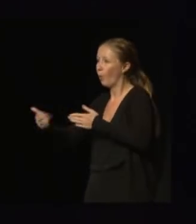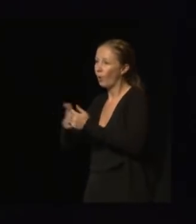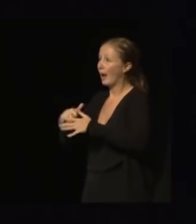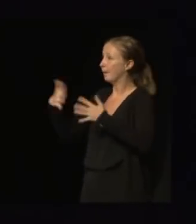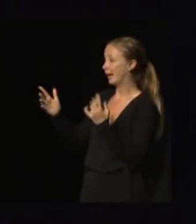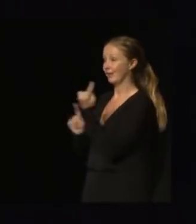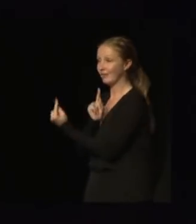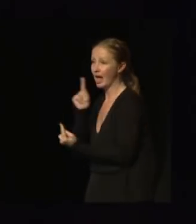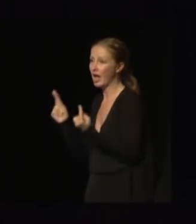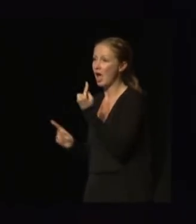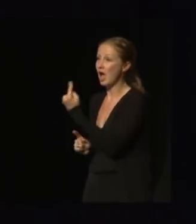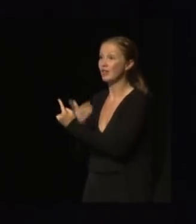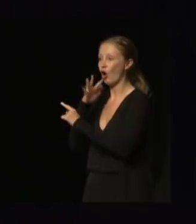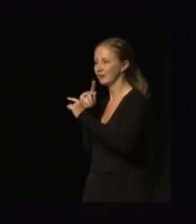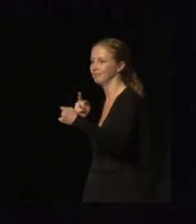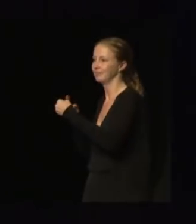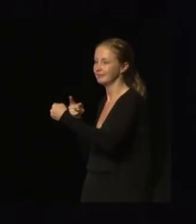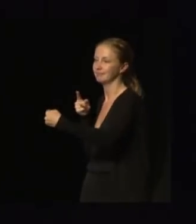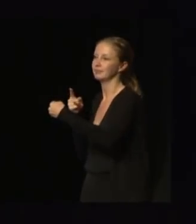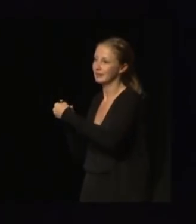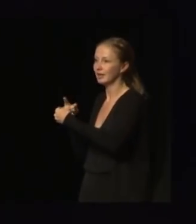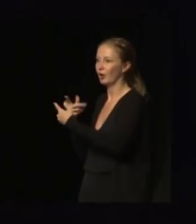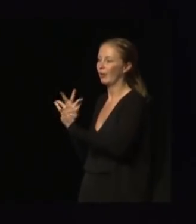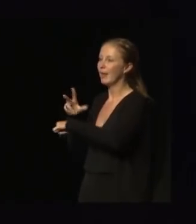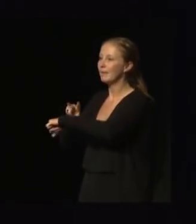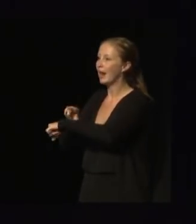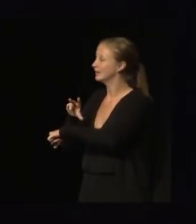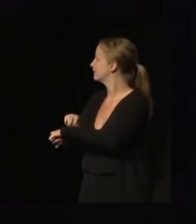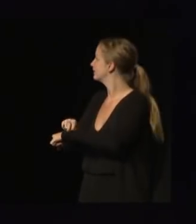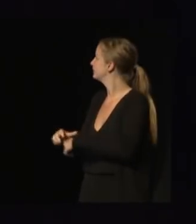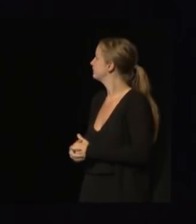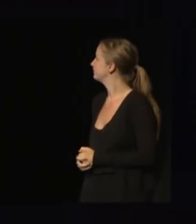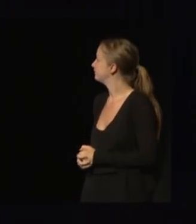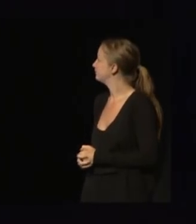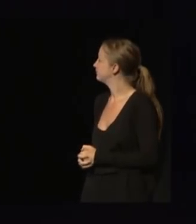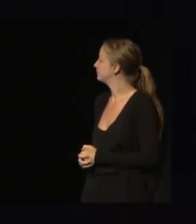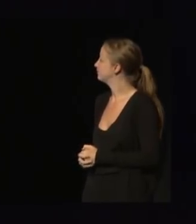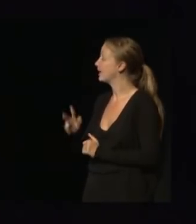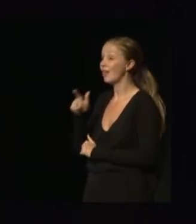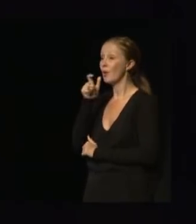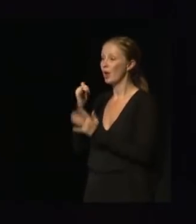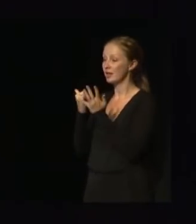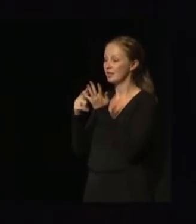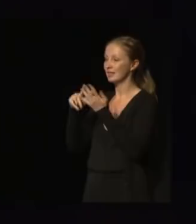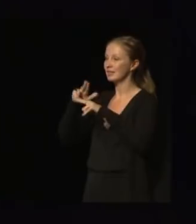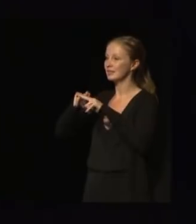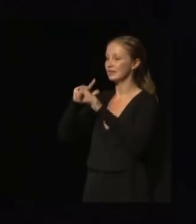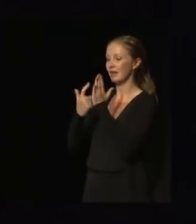And particularly courting arrest. Now the term suffragette is coined at this time by the